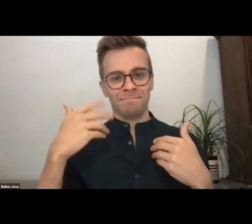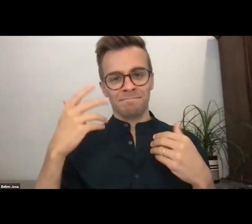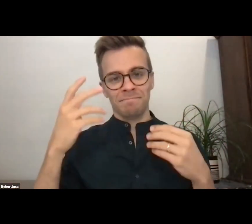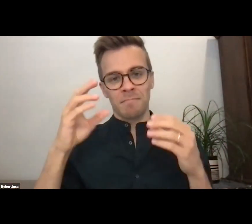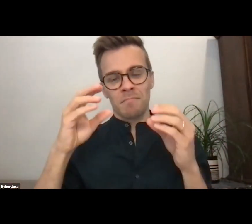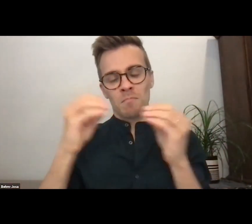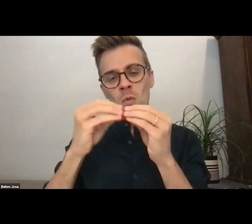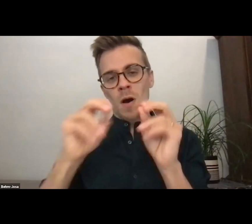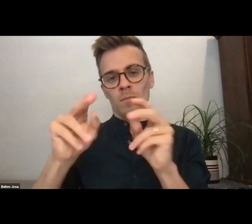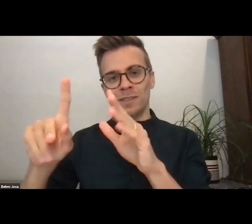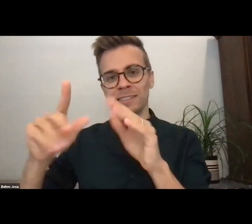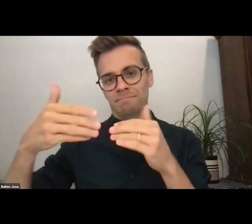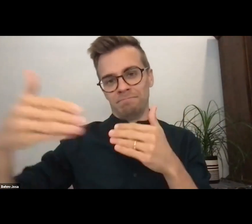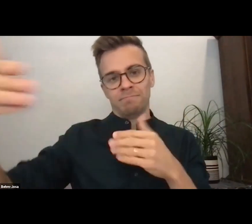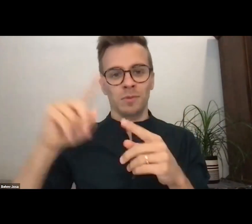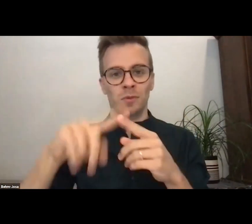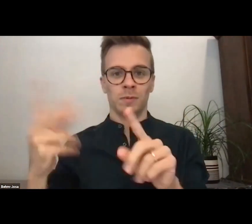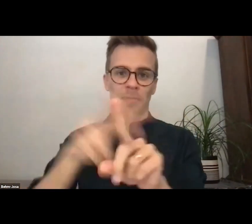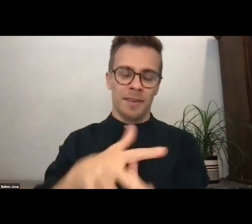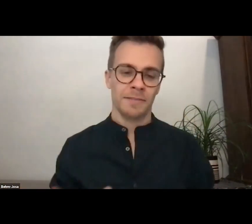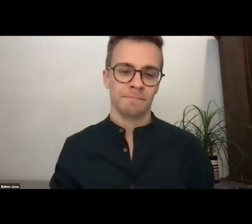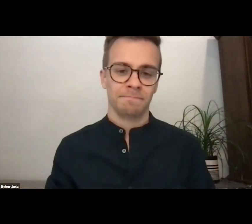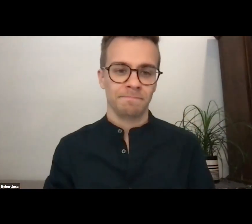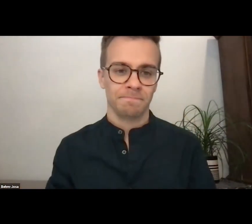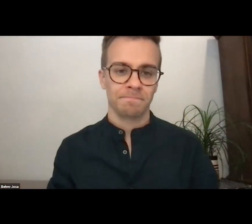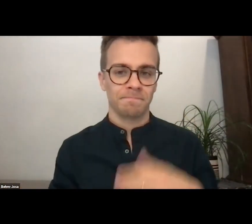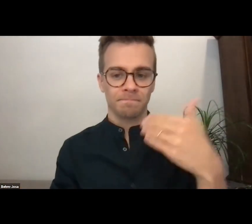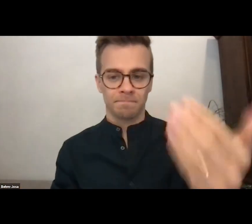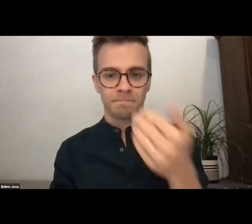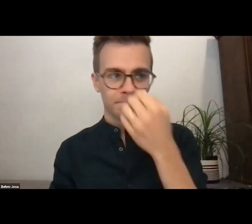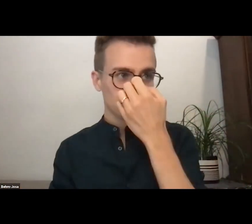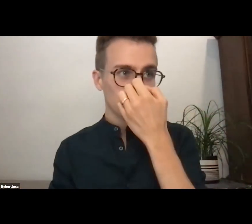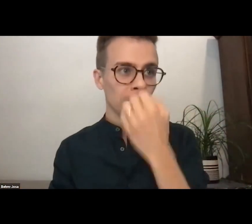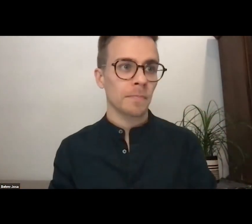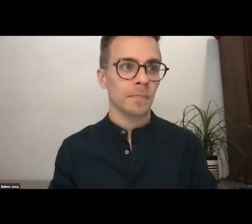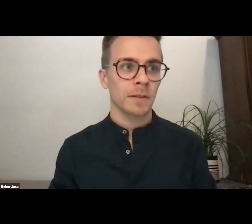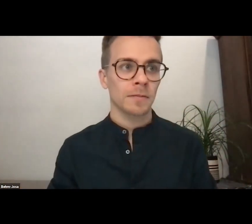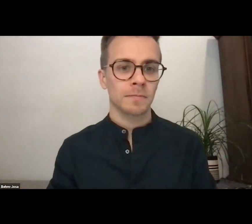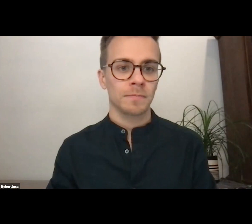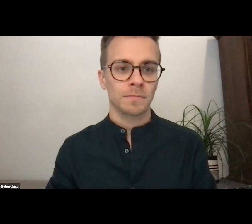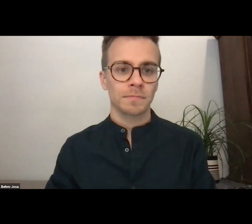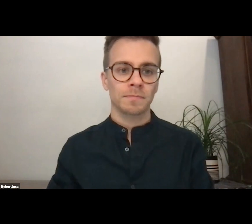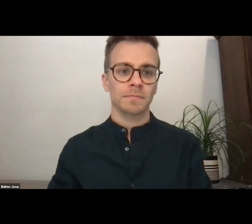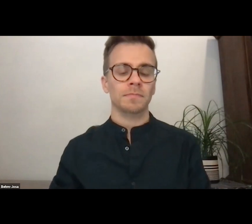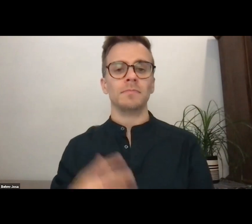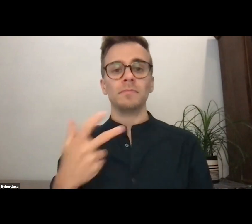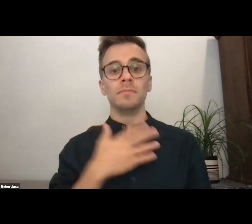The good thing is that the development is still in process, so we do have more opportunities going forward to look at that and apply those principles.